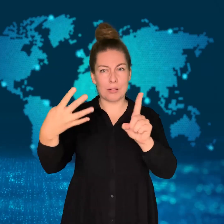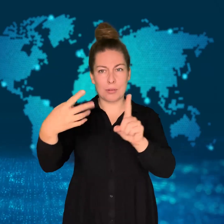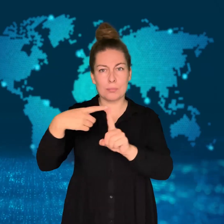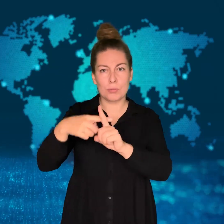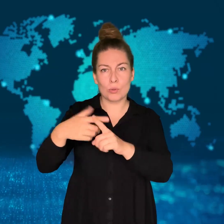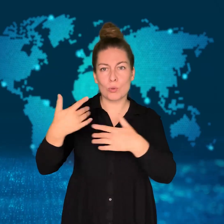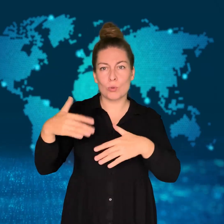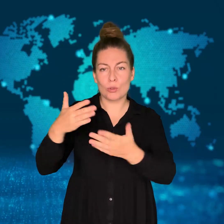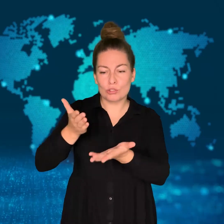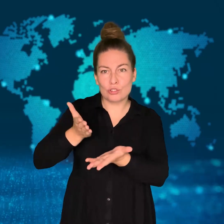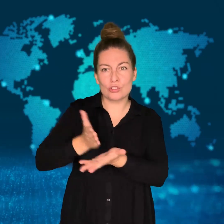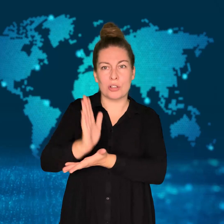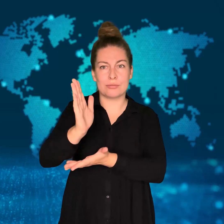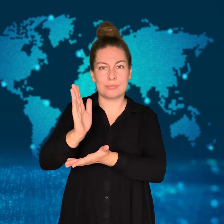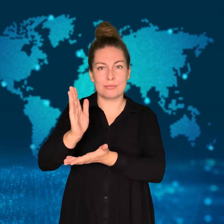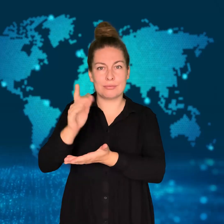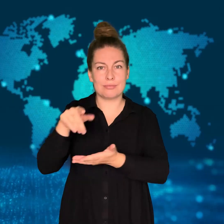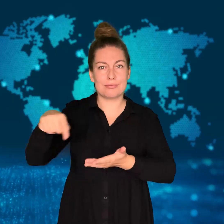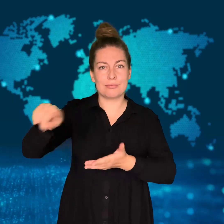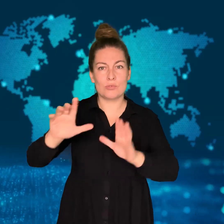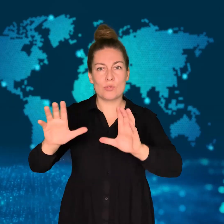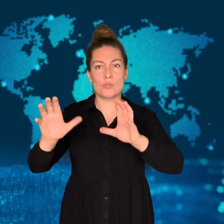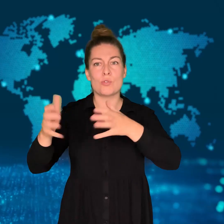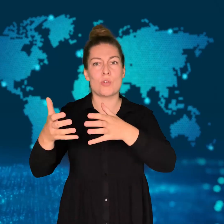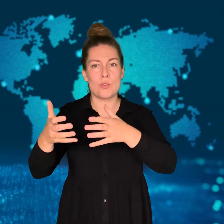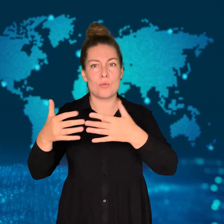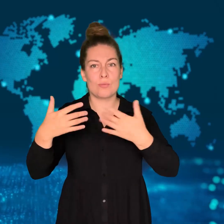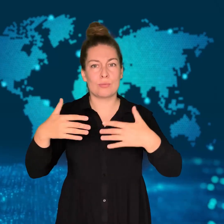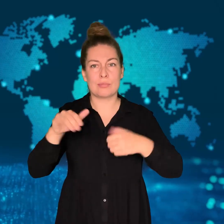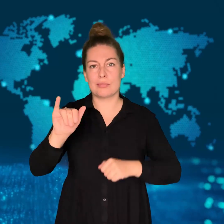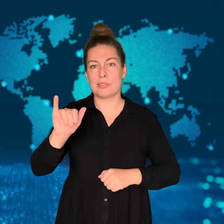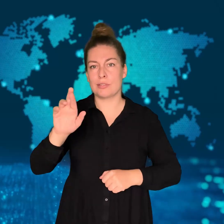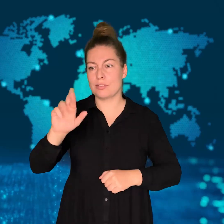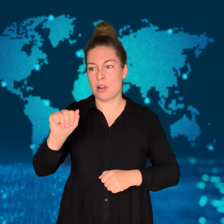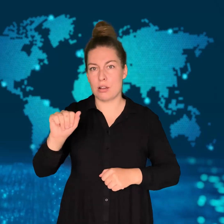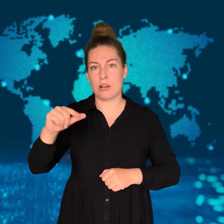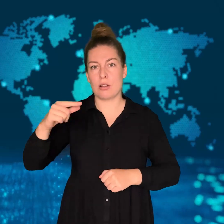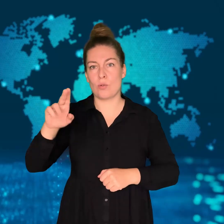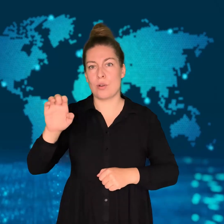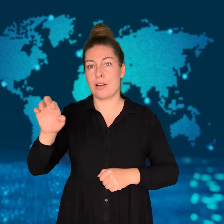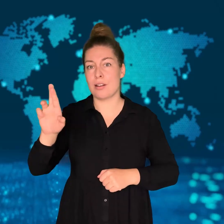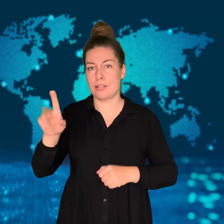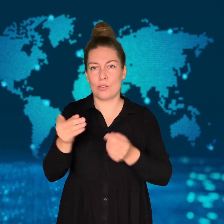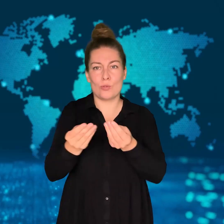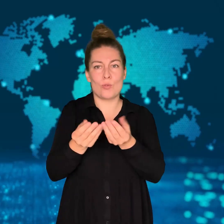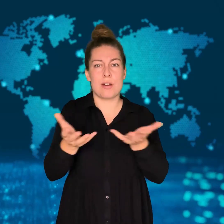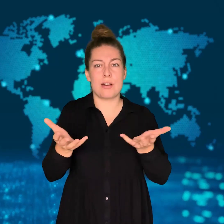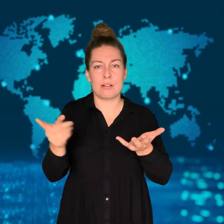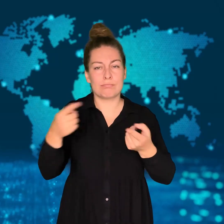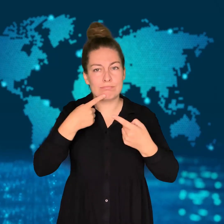Iraqis LGBTQ+ rights group, Ira Queer, posted about the death